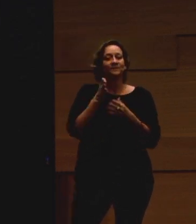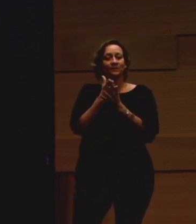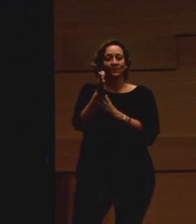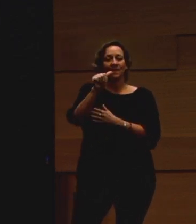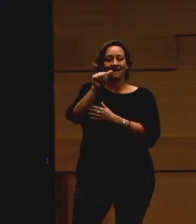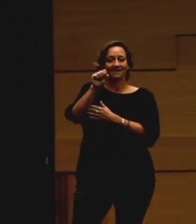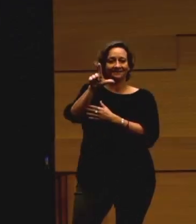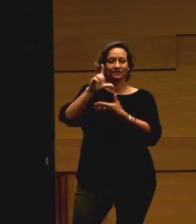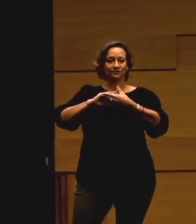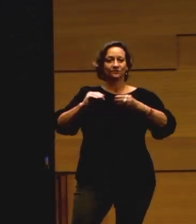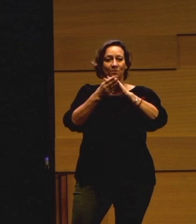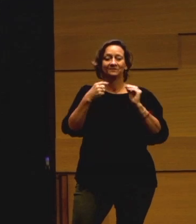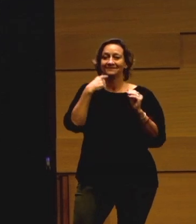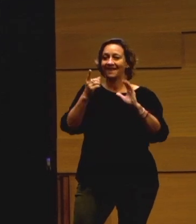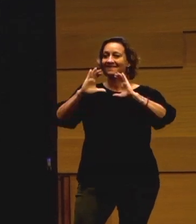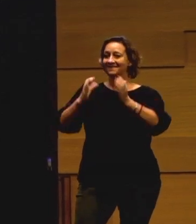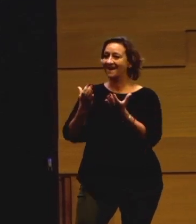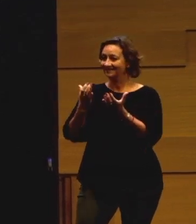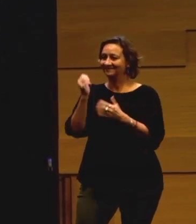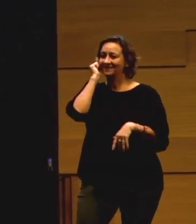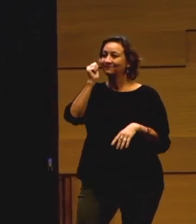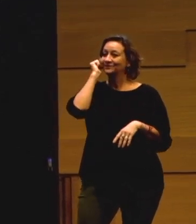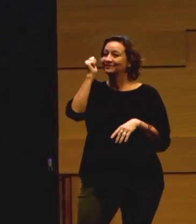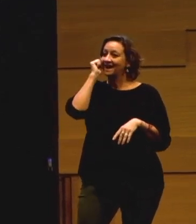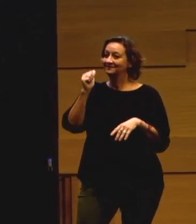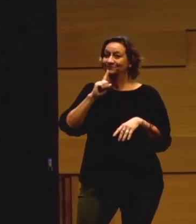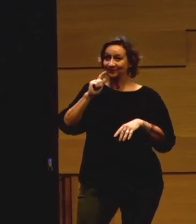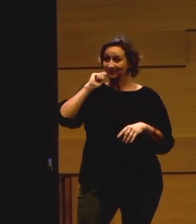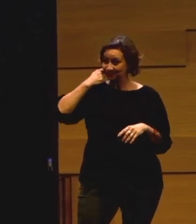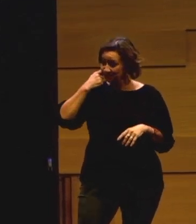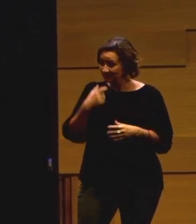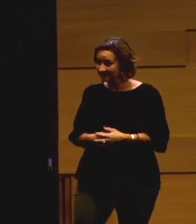through ASL storytelling. It's a class we do every day. It's really cool.